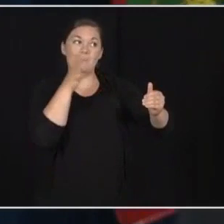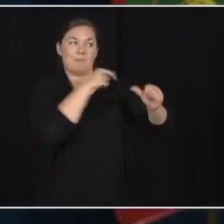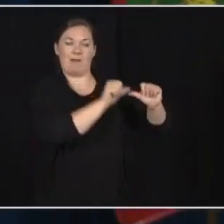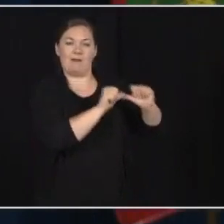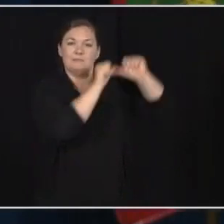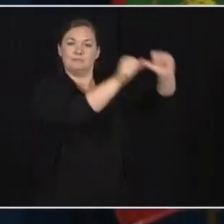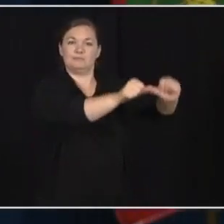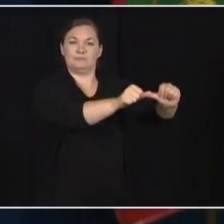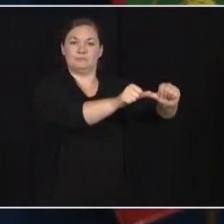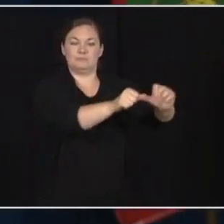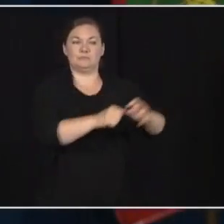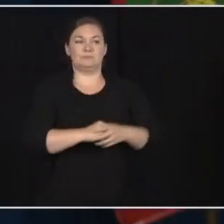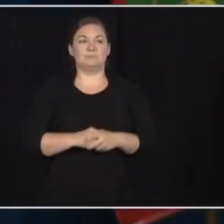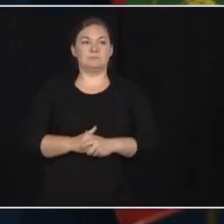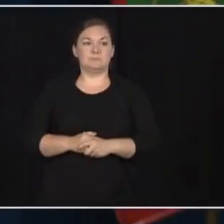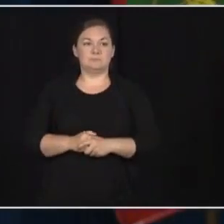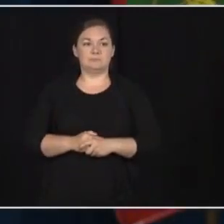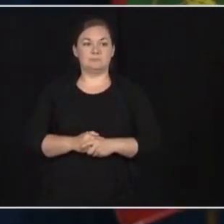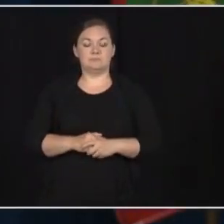the farms continue to function.